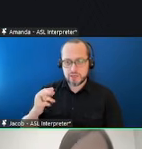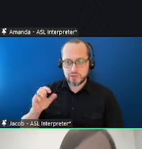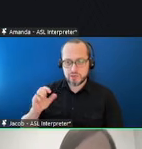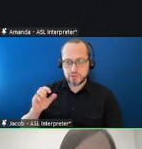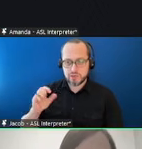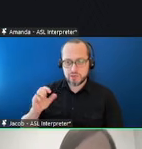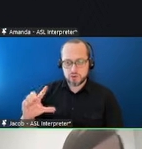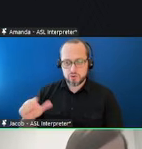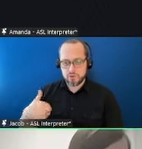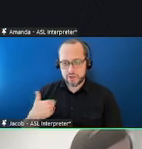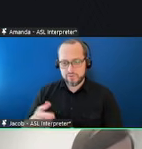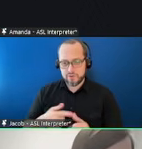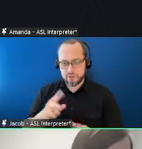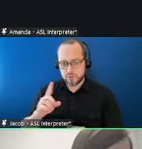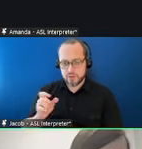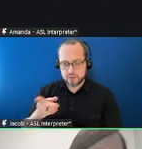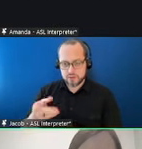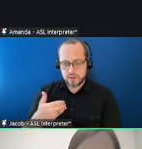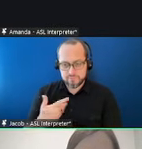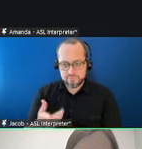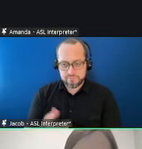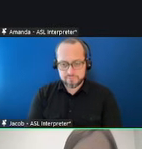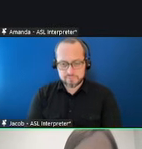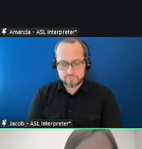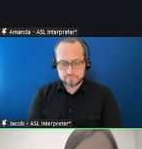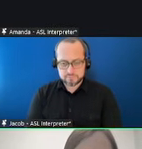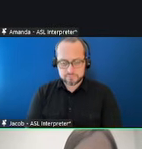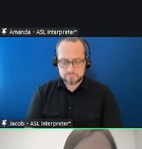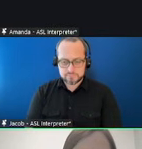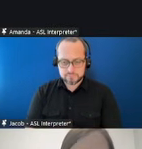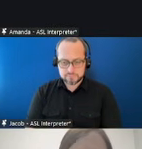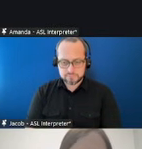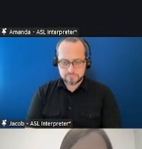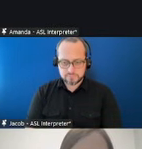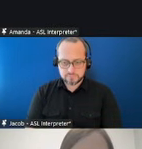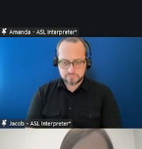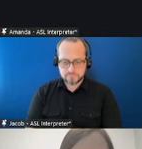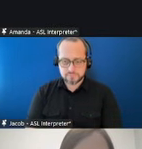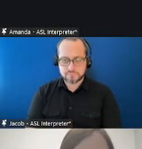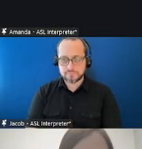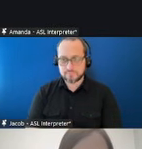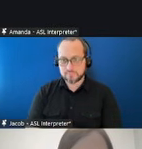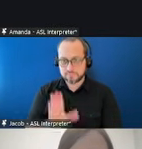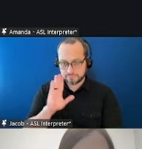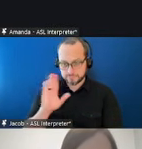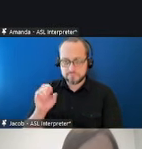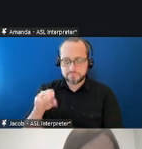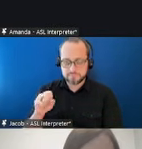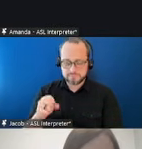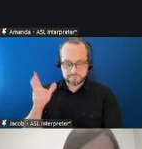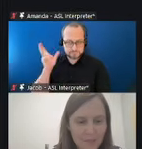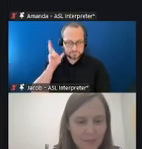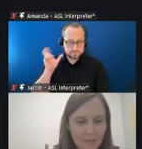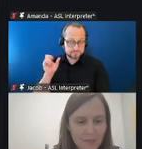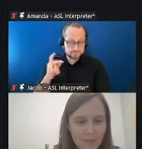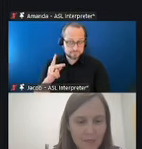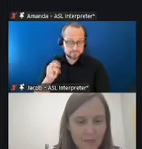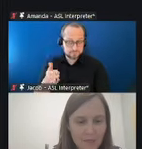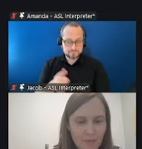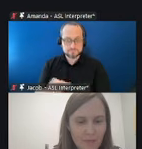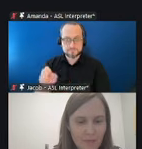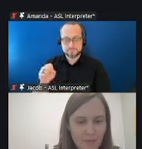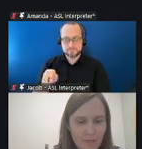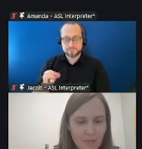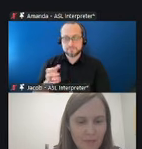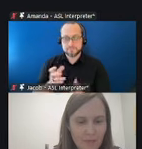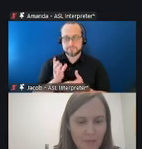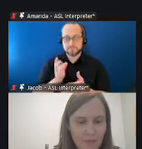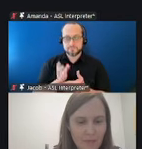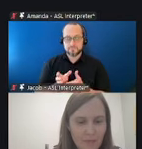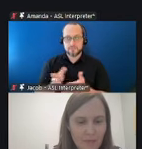have the first question for us? I do. Can you hear me? Okay. Yes. Alrighty. Um, and I may direct some